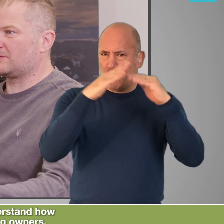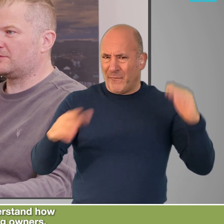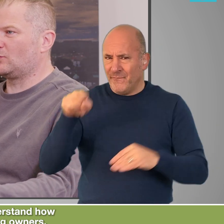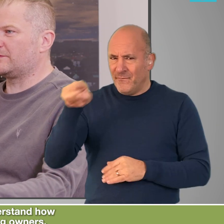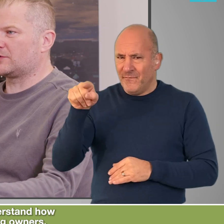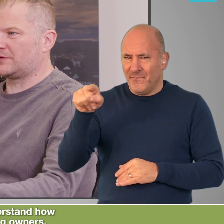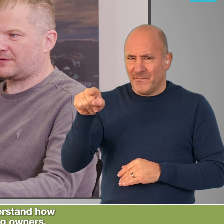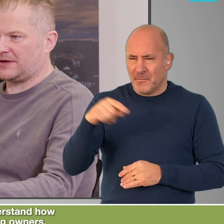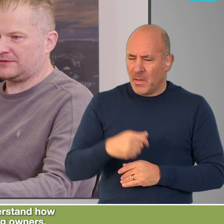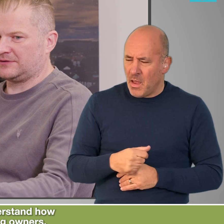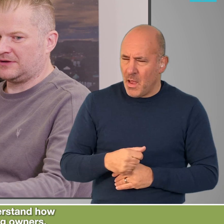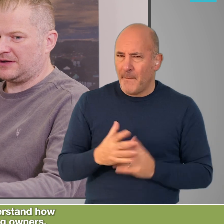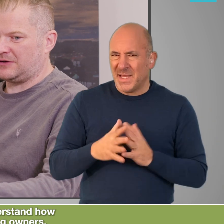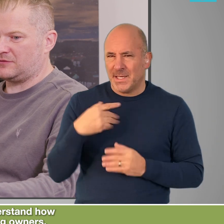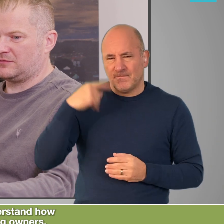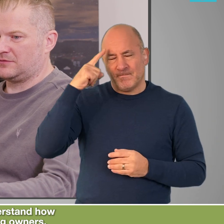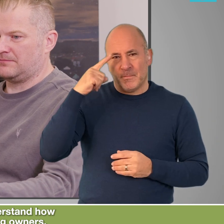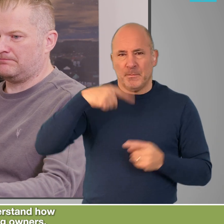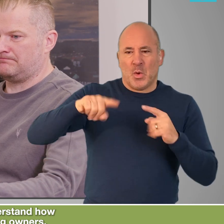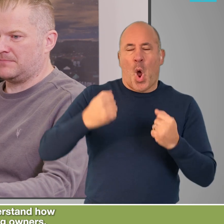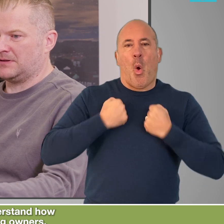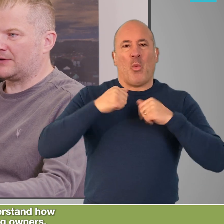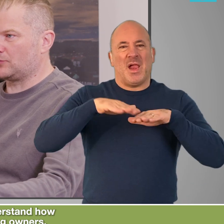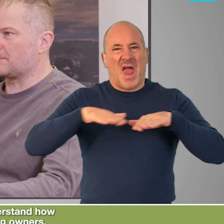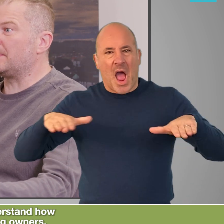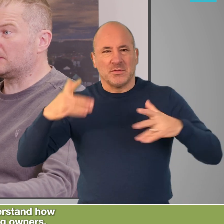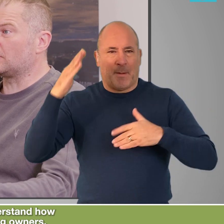So we've got to understand how landowners building owners,